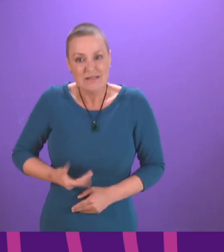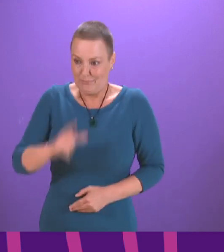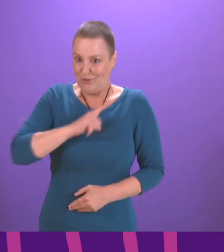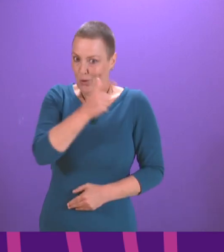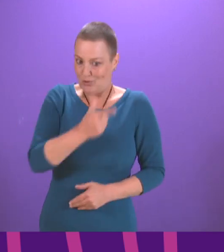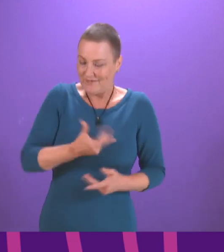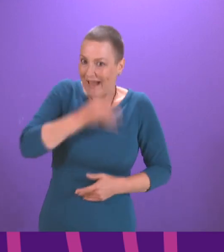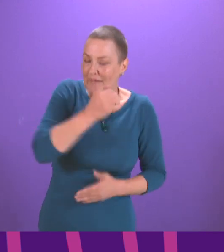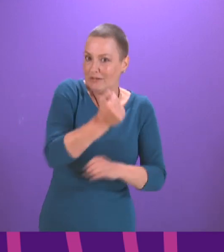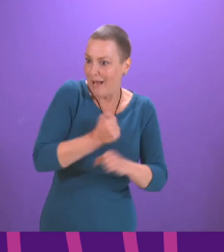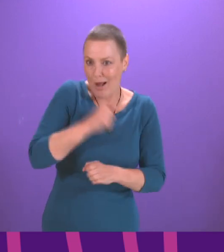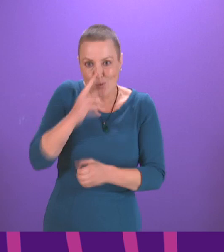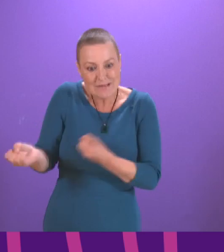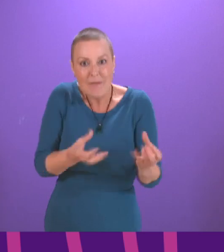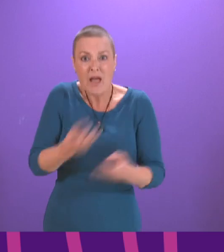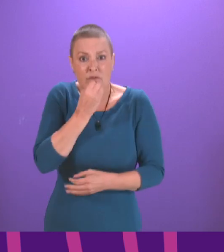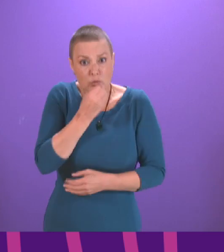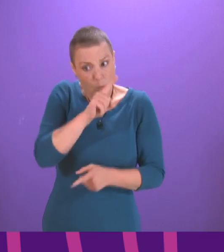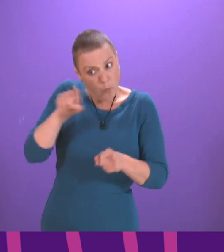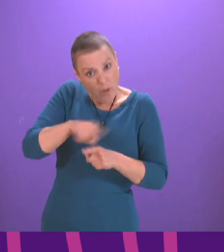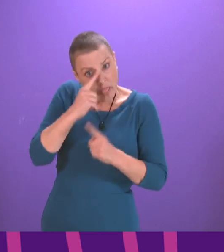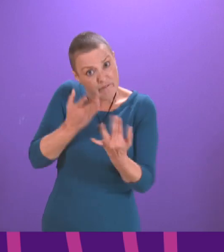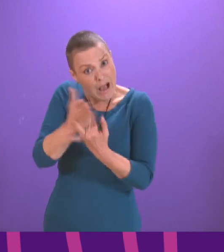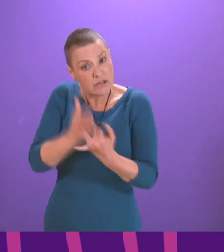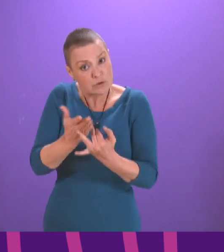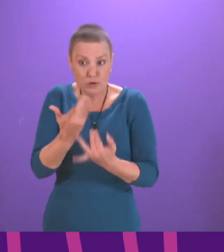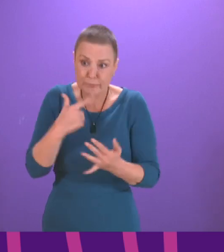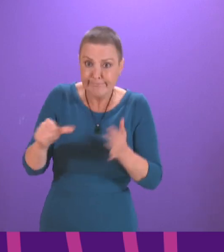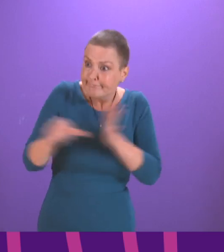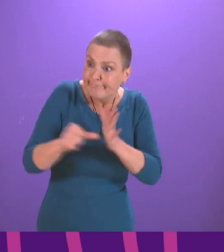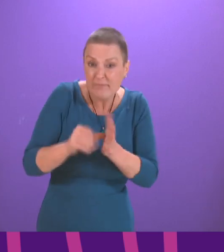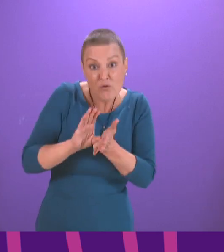hardship fund and additional targeted sectoral support, so as to ensure that the wholesale